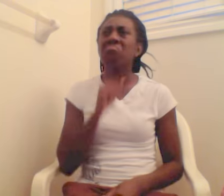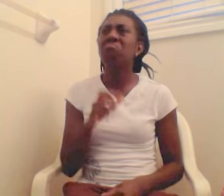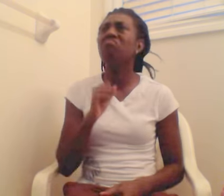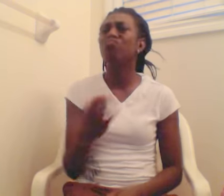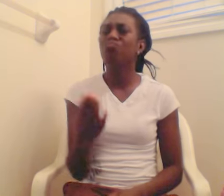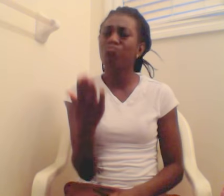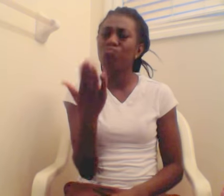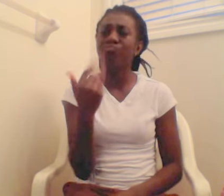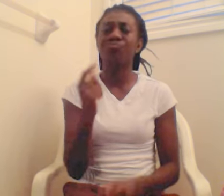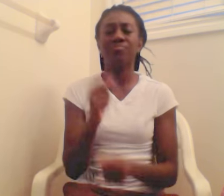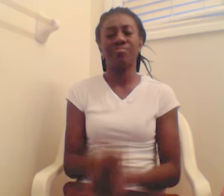Grammatical Marker: clause with age 15 years old